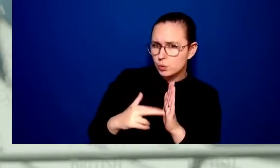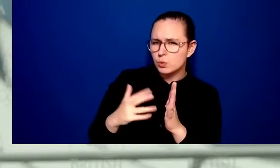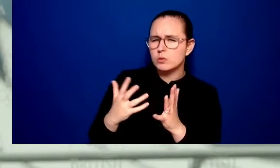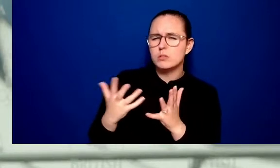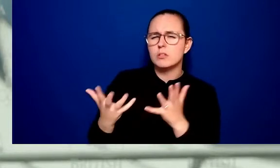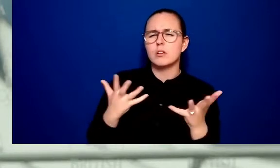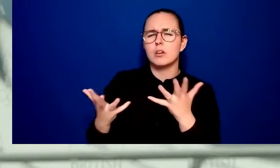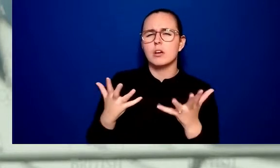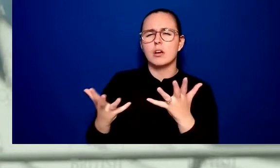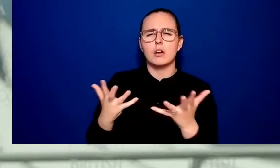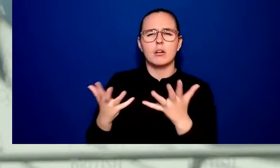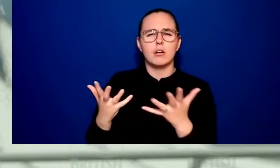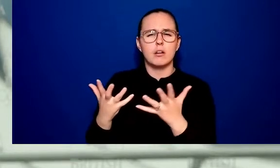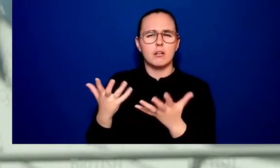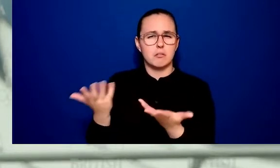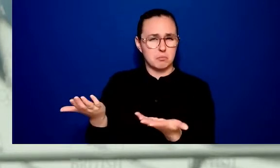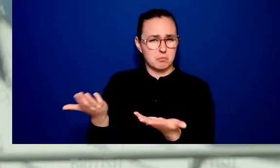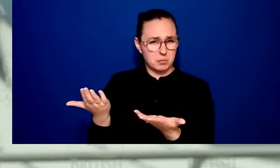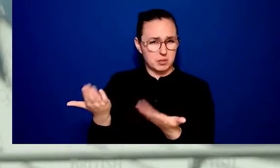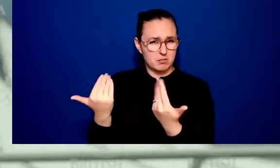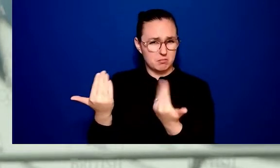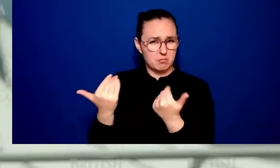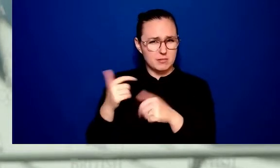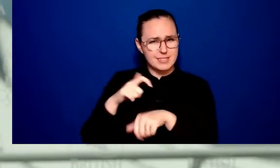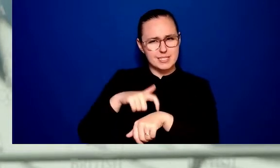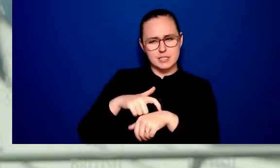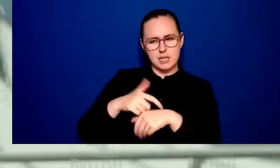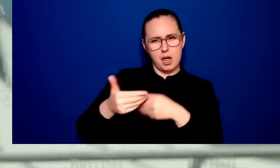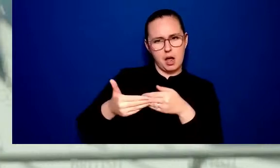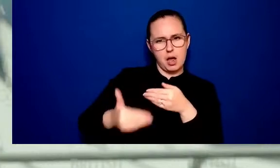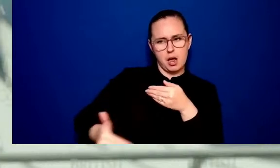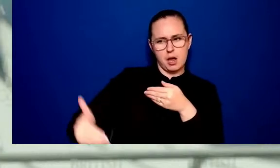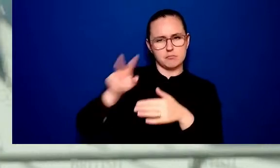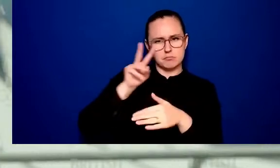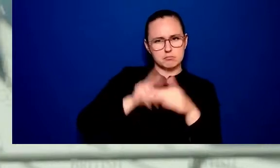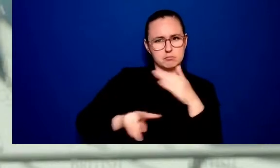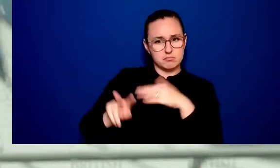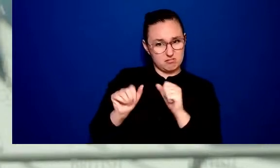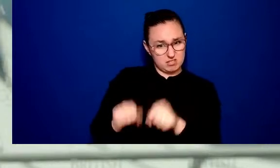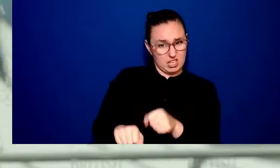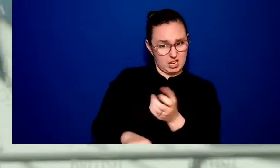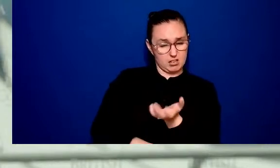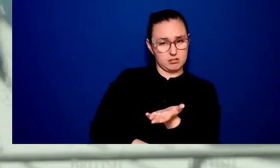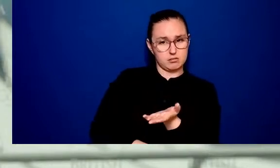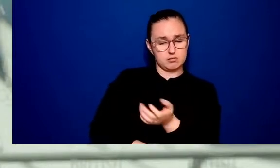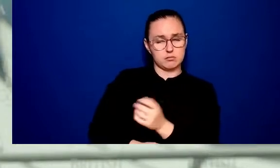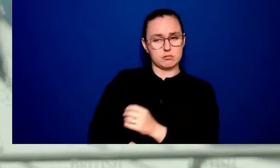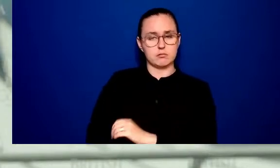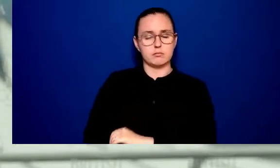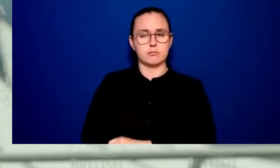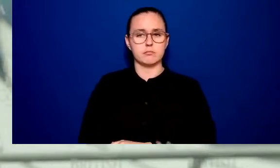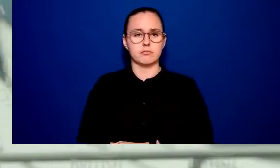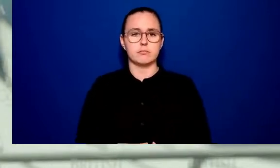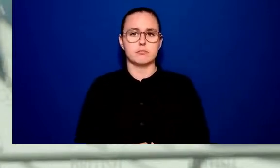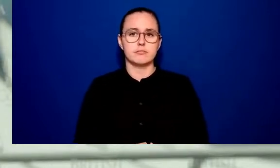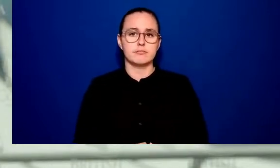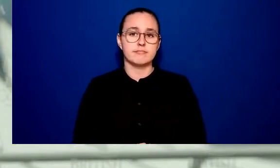that out. You know, I think, uh,